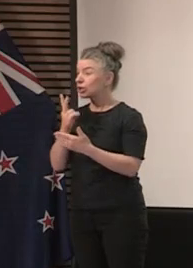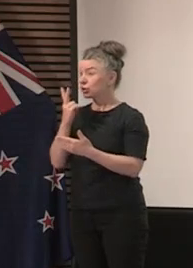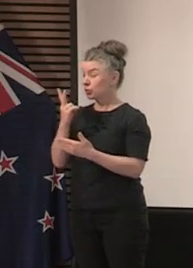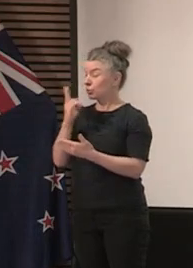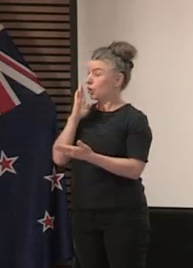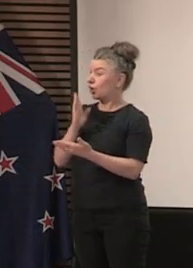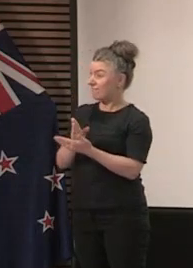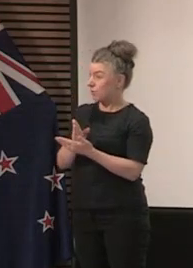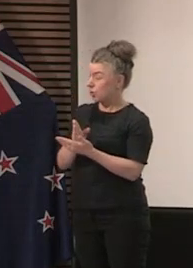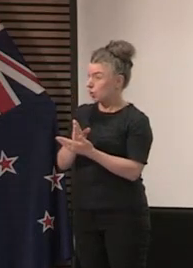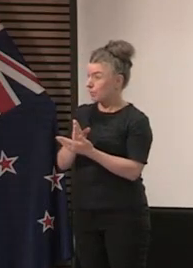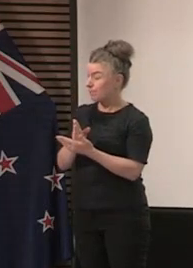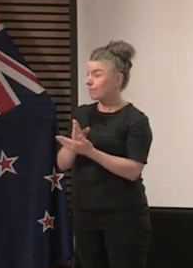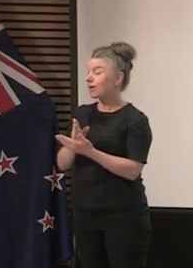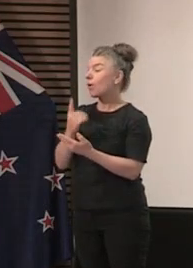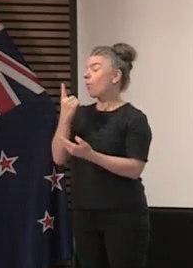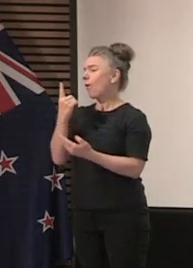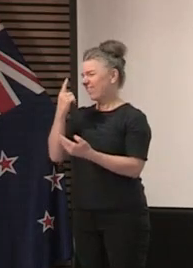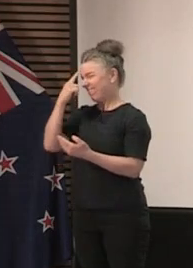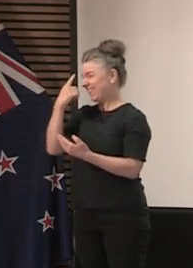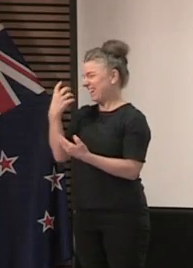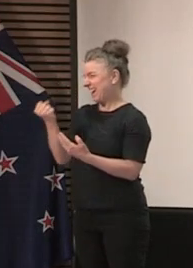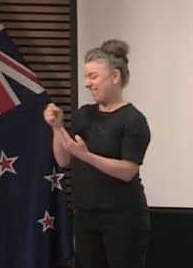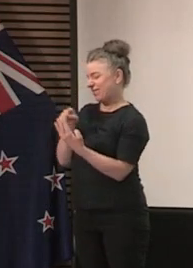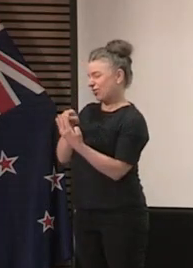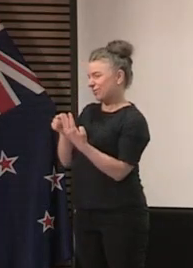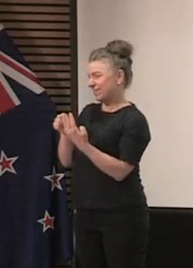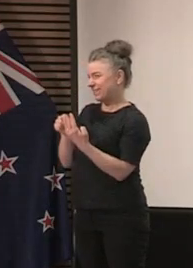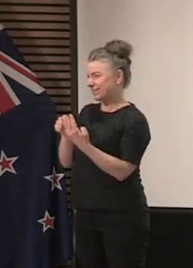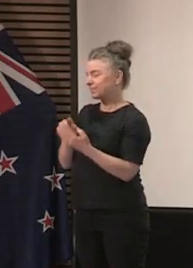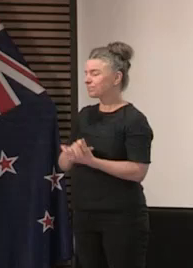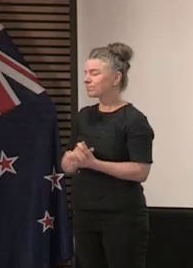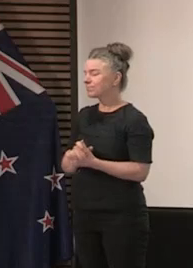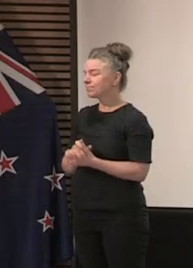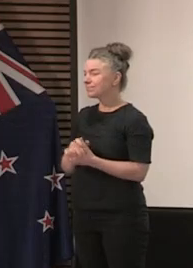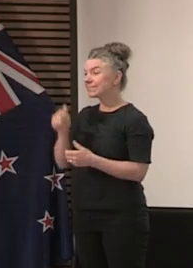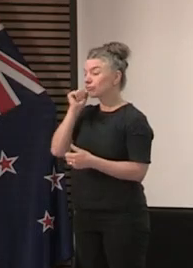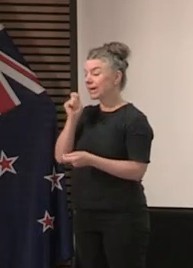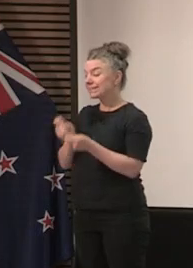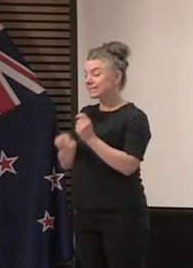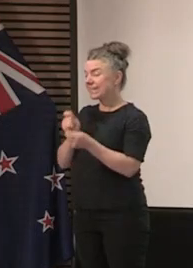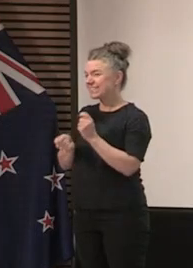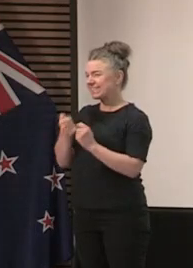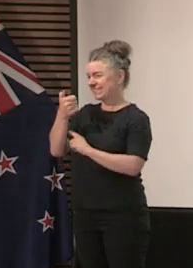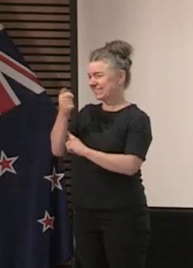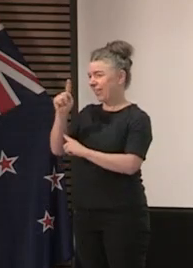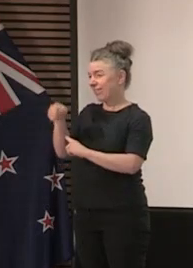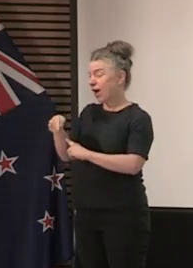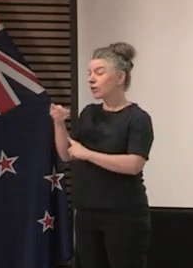accurate. So, to report again, just to reiterate - two new confirmed and one new probably